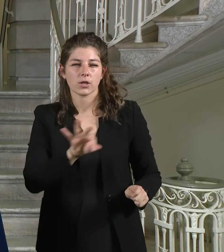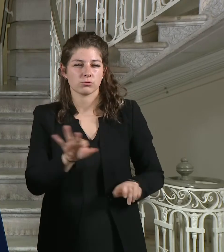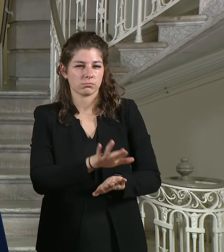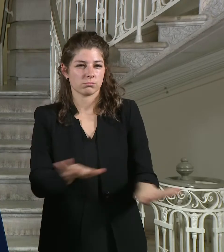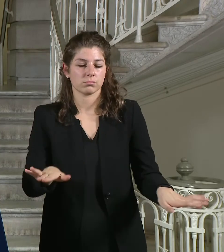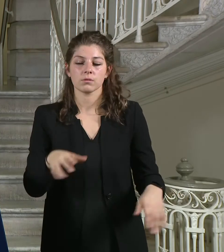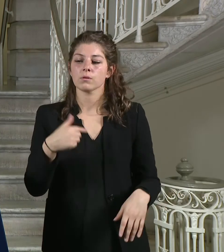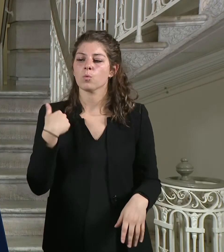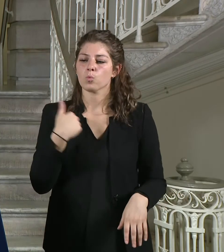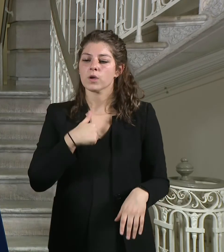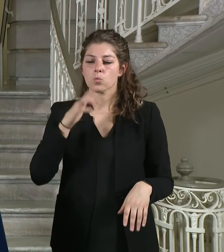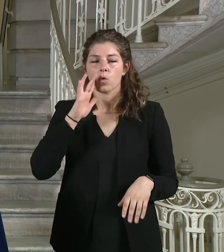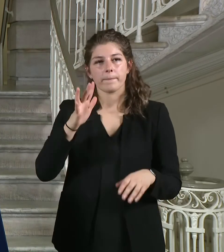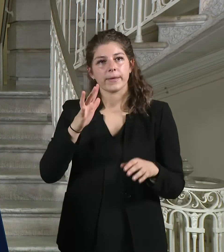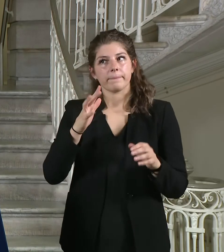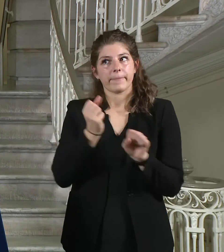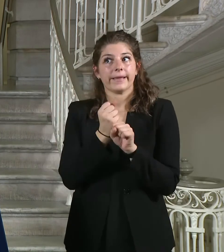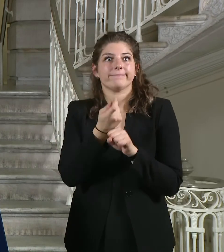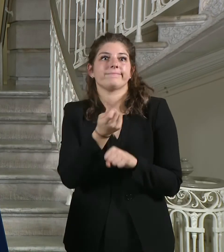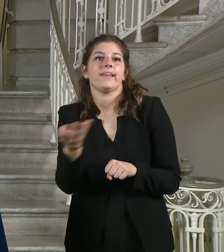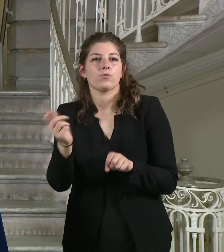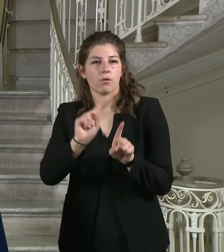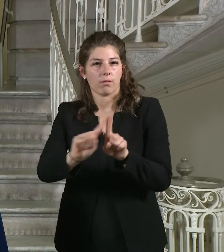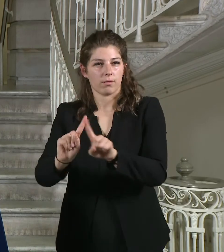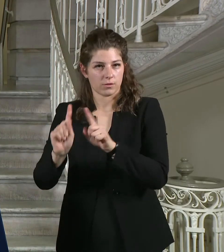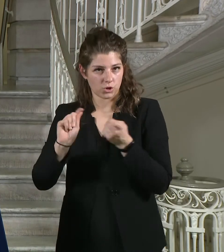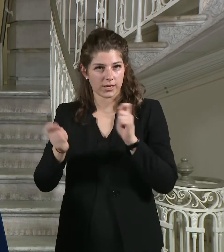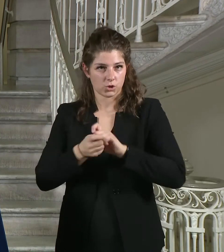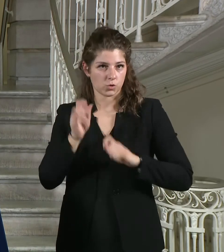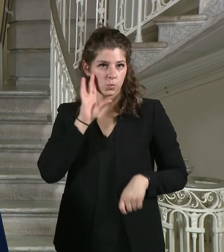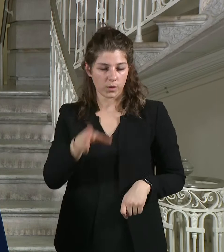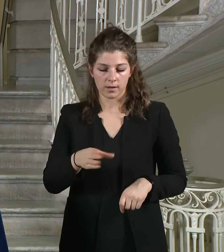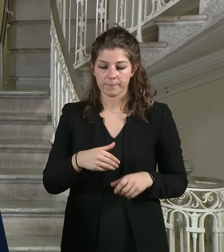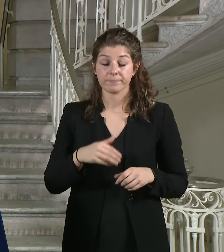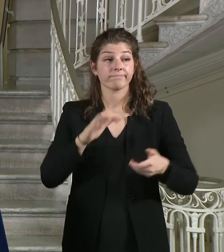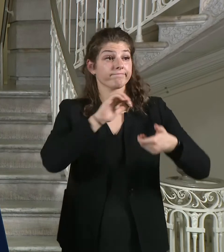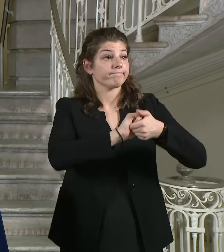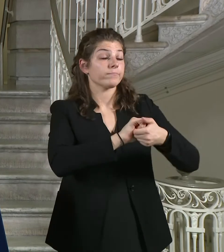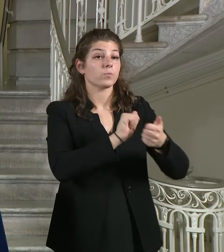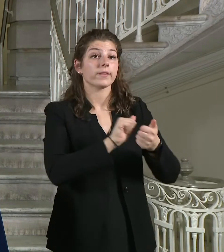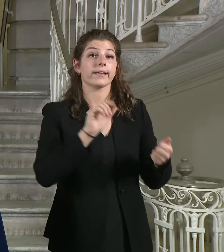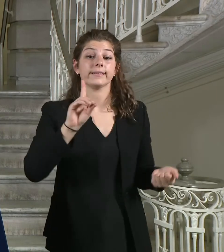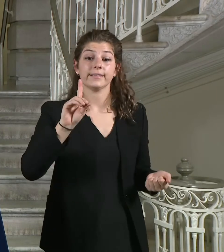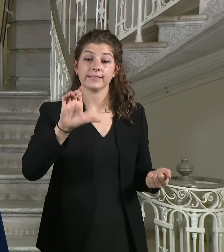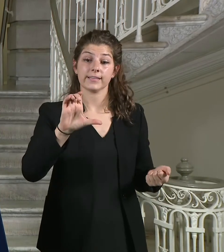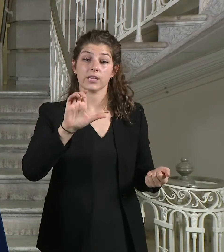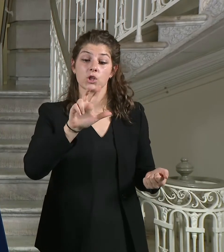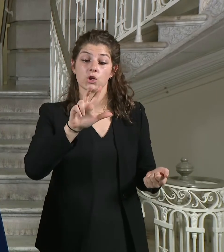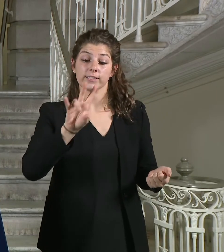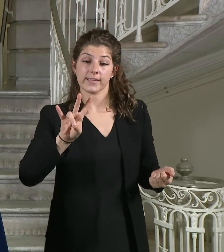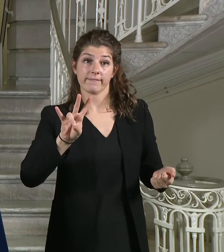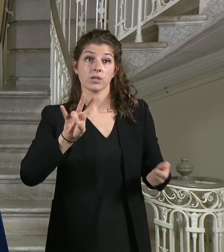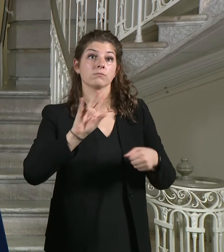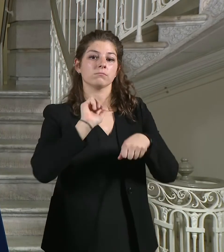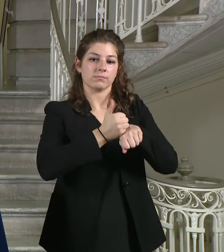OUT -- TAKE THE EXAMS AND TRY TO FILL OUT. WE HAVE TO CHANGE THAT MIND-SET AND WE